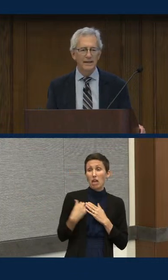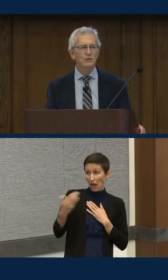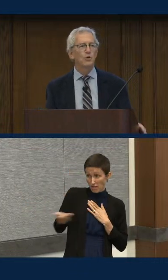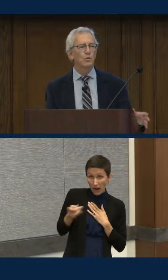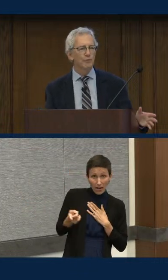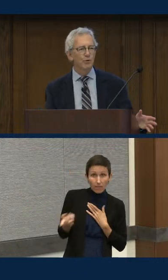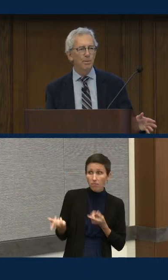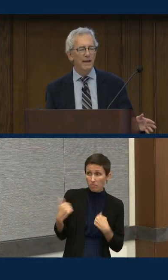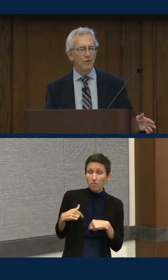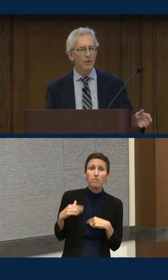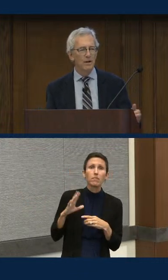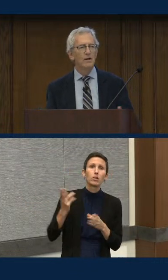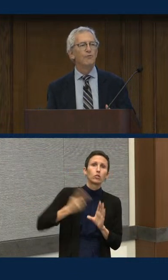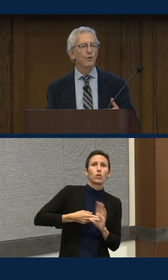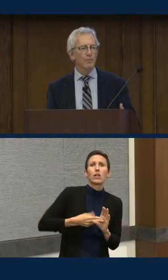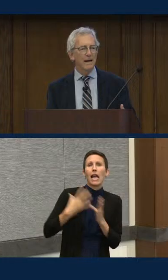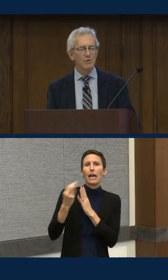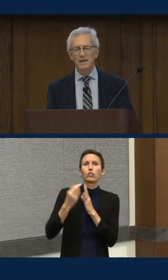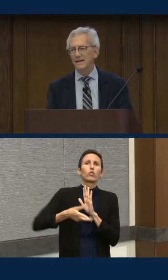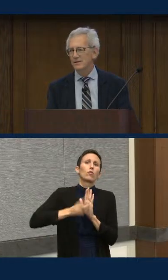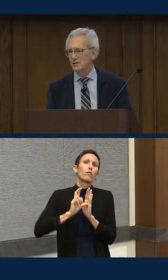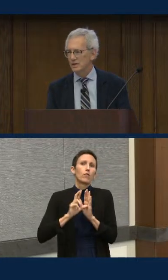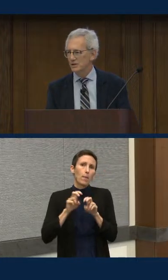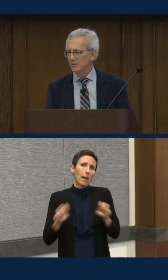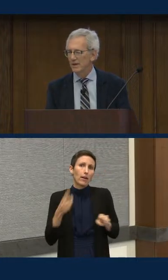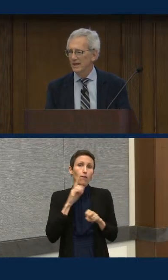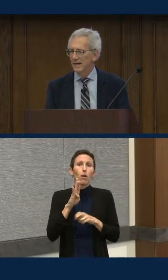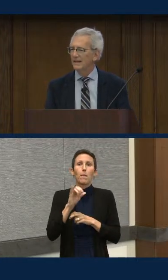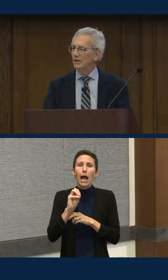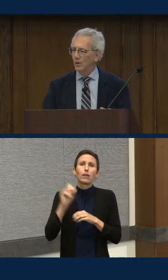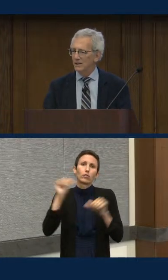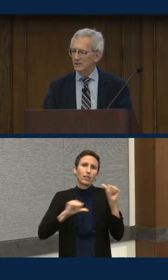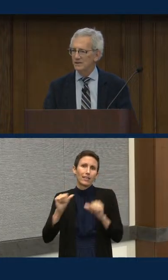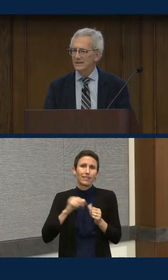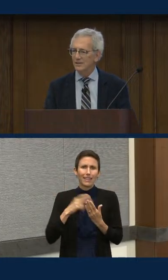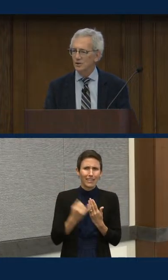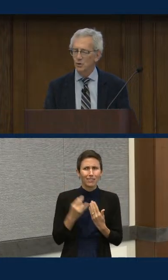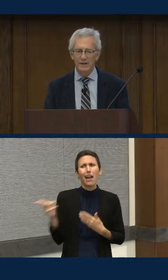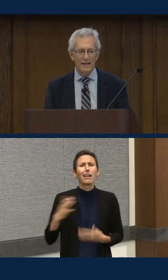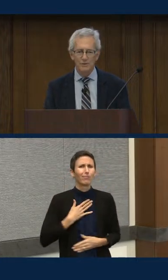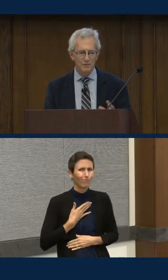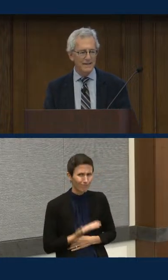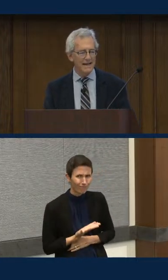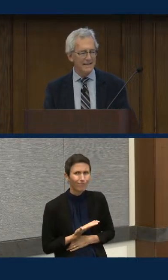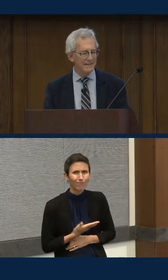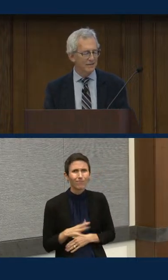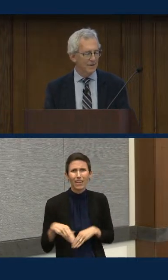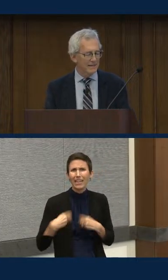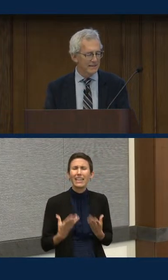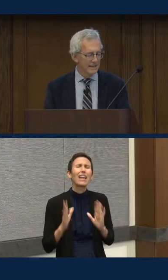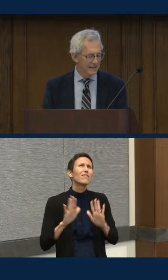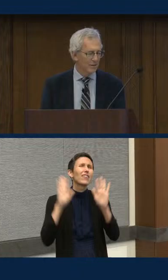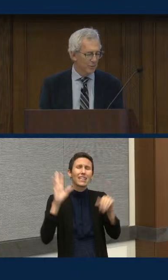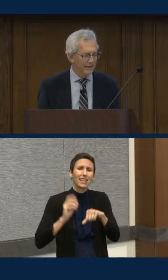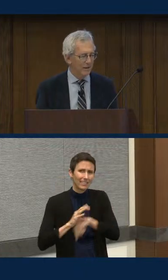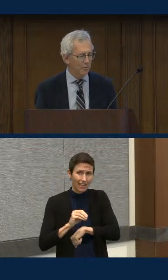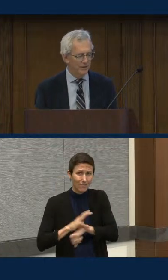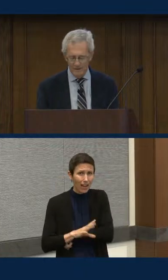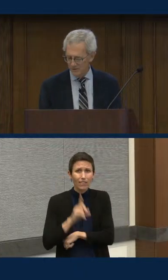external review panel for the biosciences initiative and he graciously did so and gave